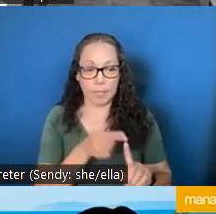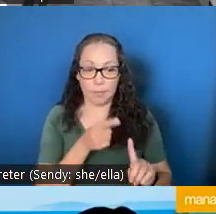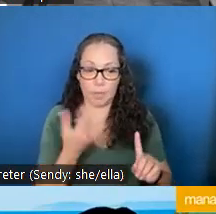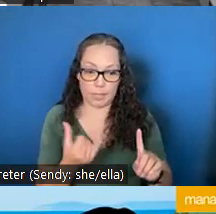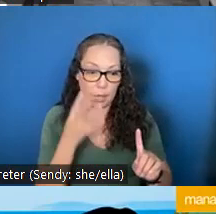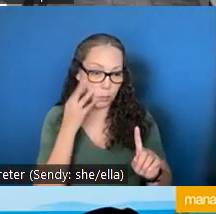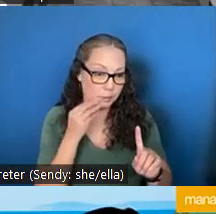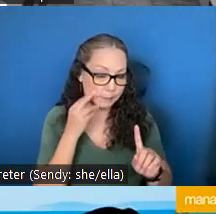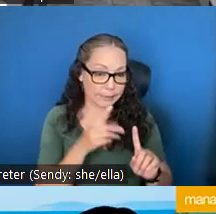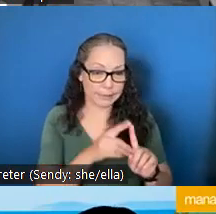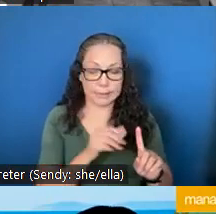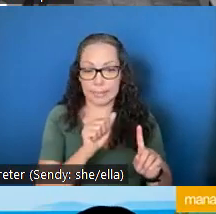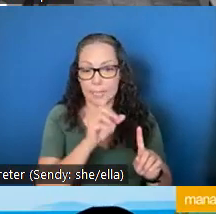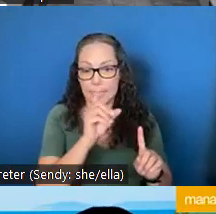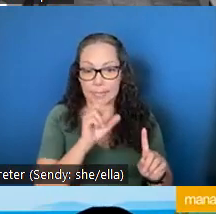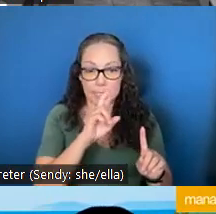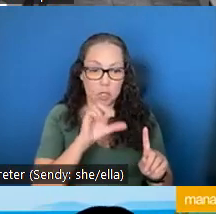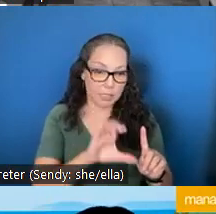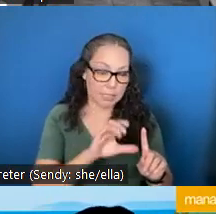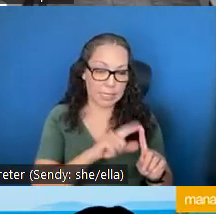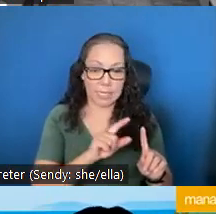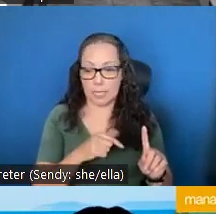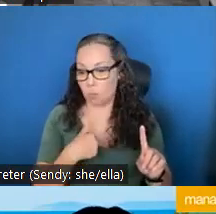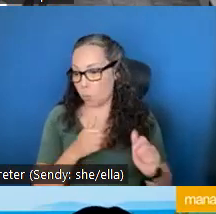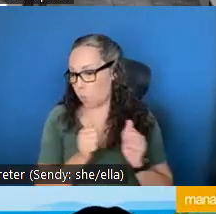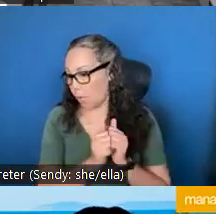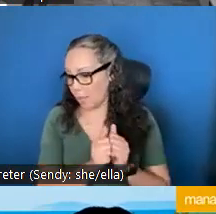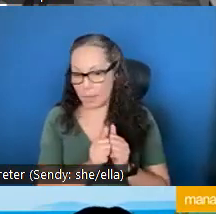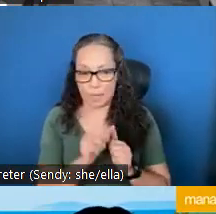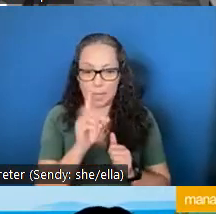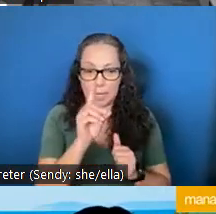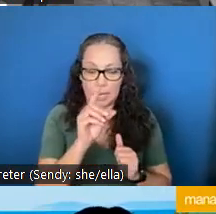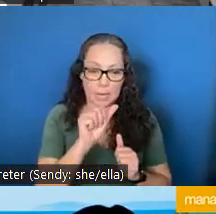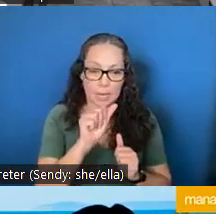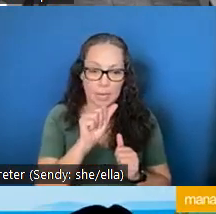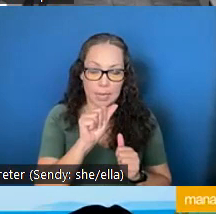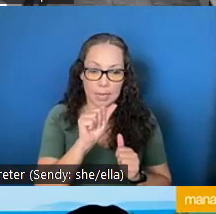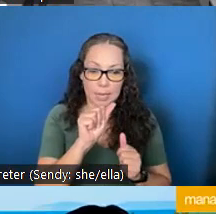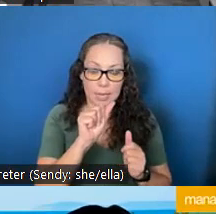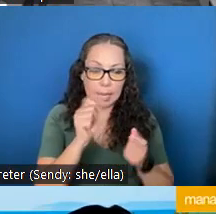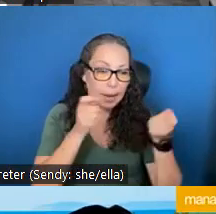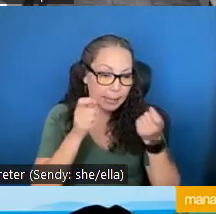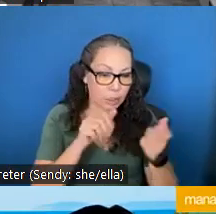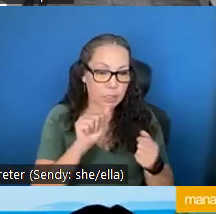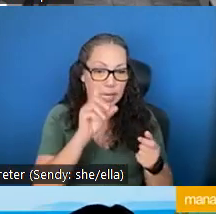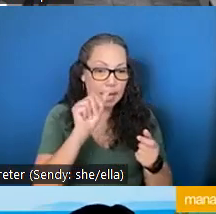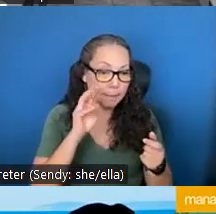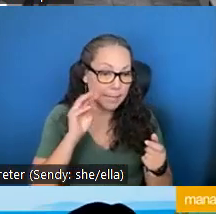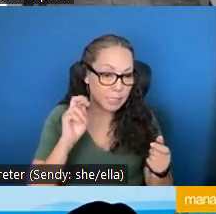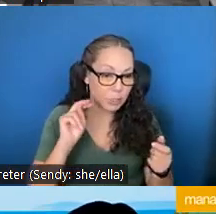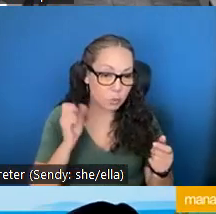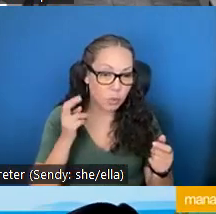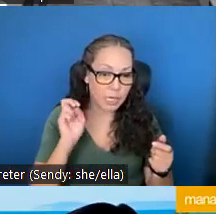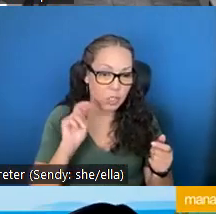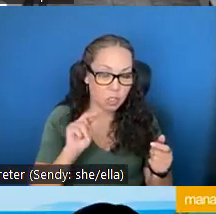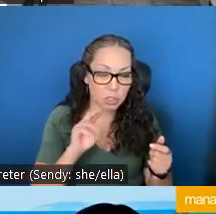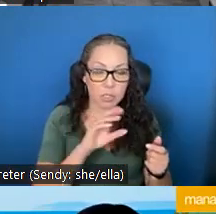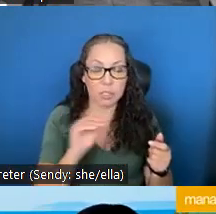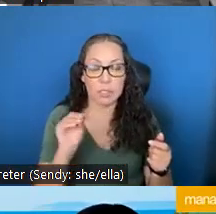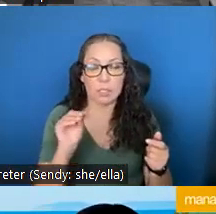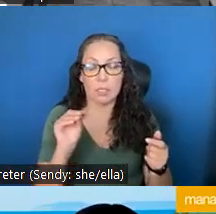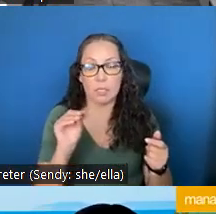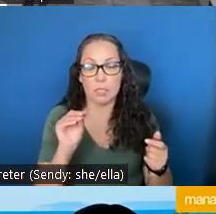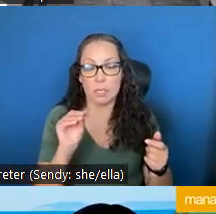terms of administrative challenges um in terms of um making it easier um to collect data so